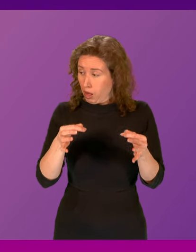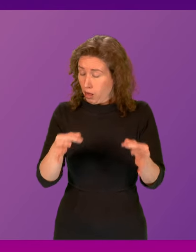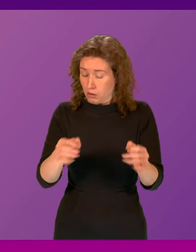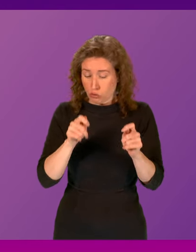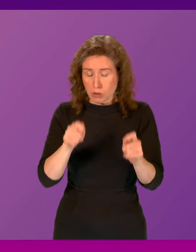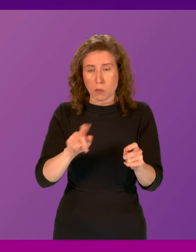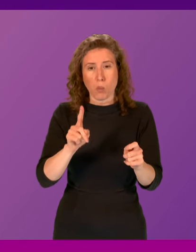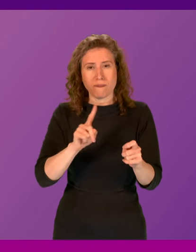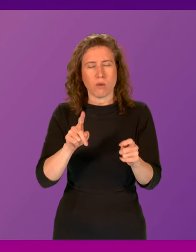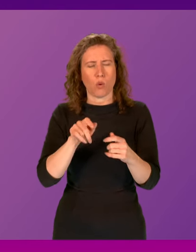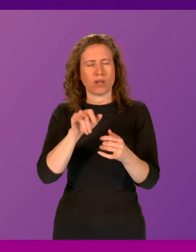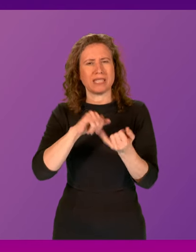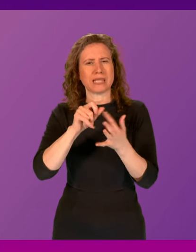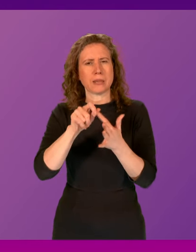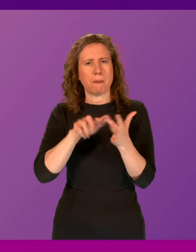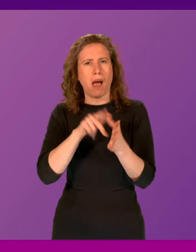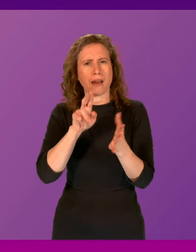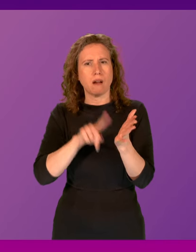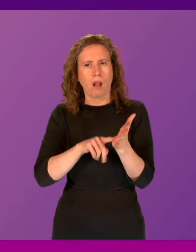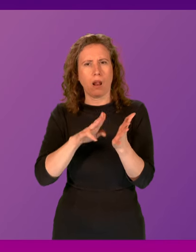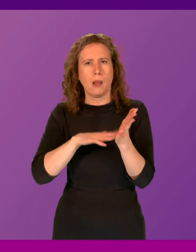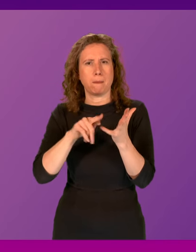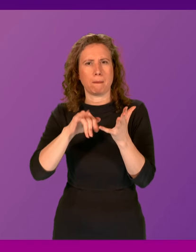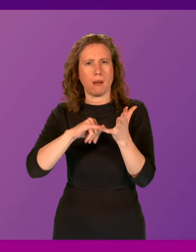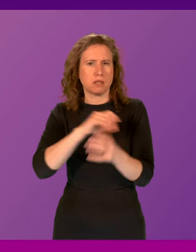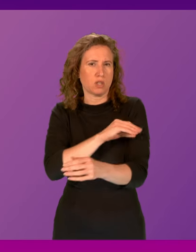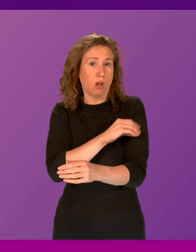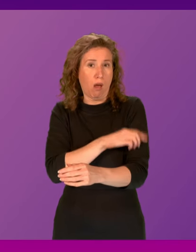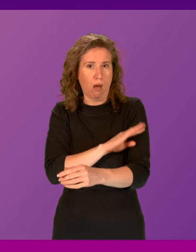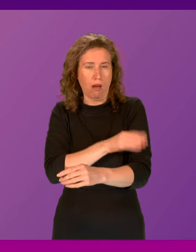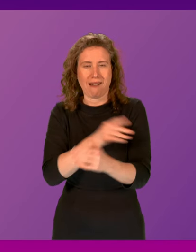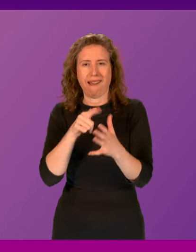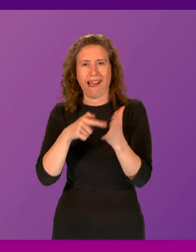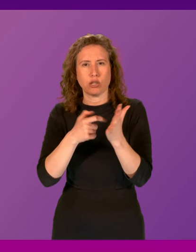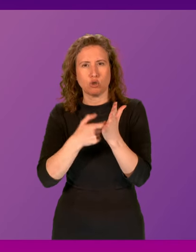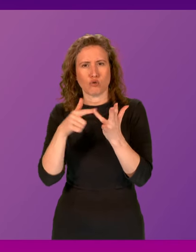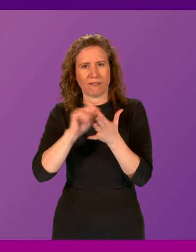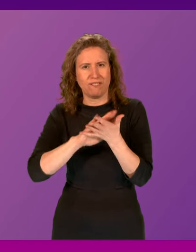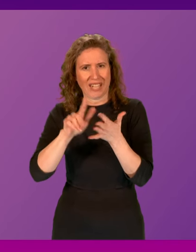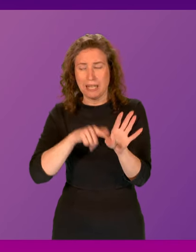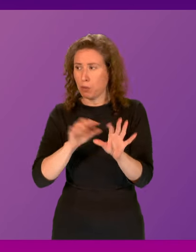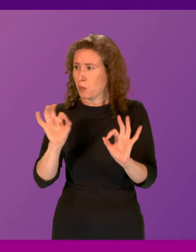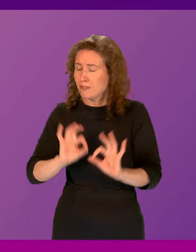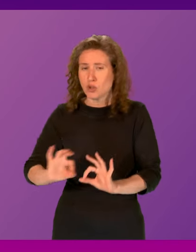condition spinal muscular atrophy because no newborn screening programme exists. I